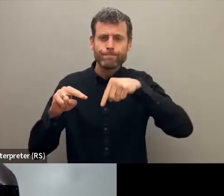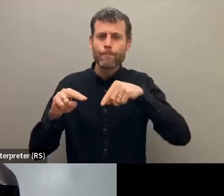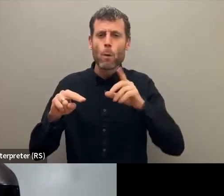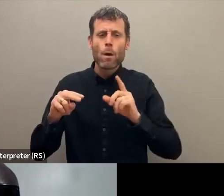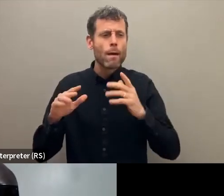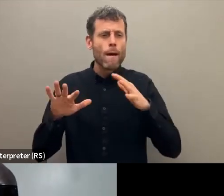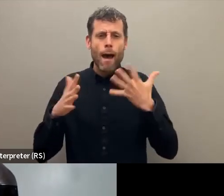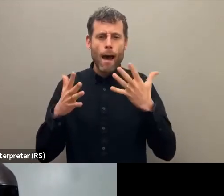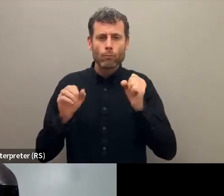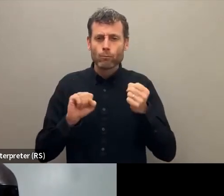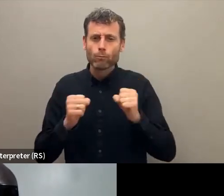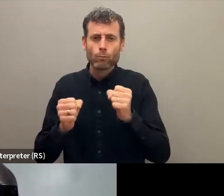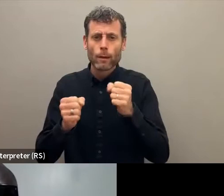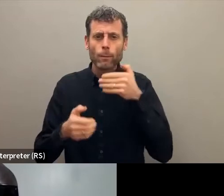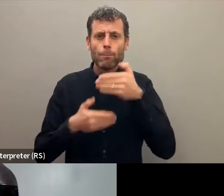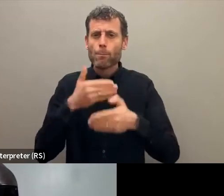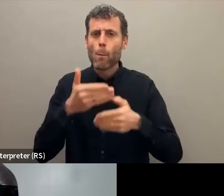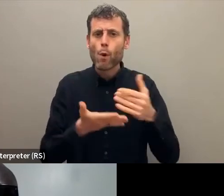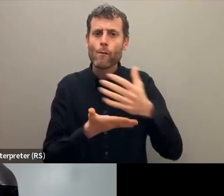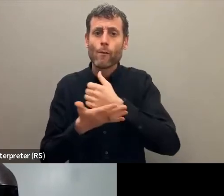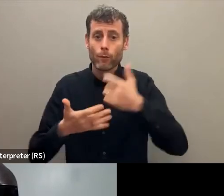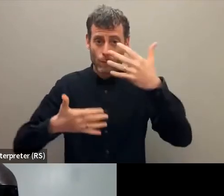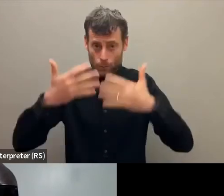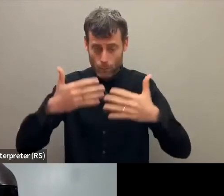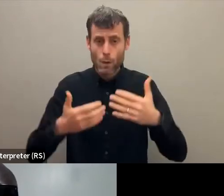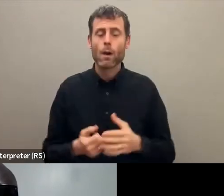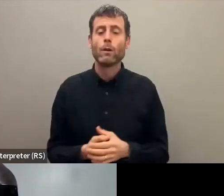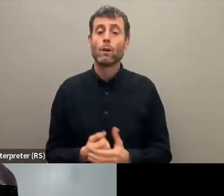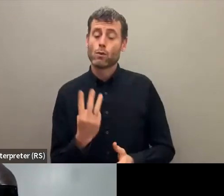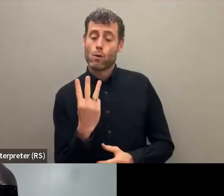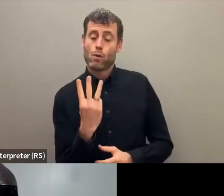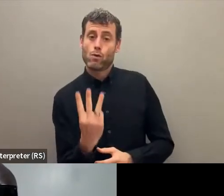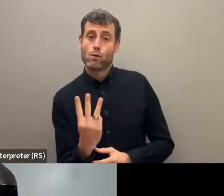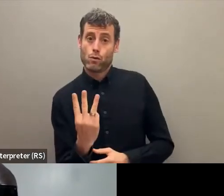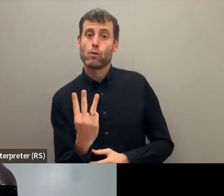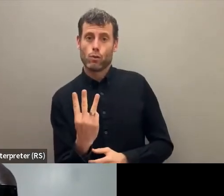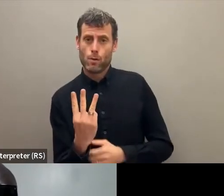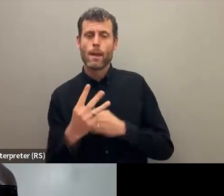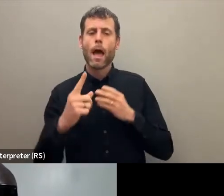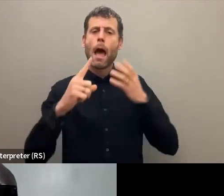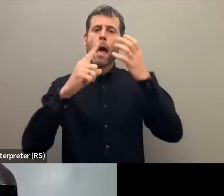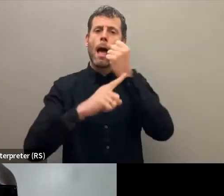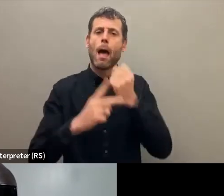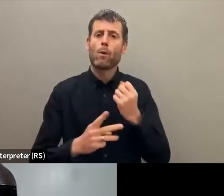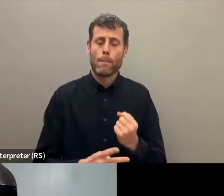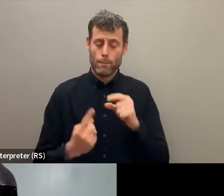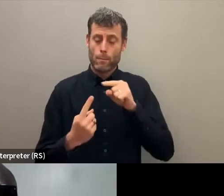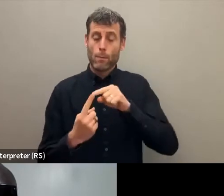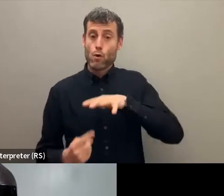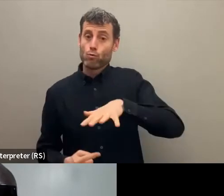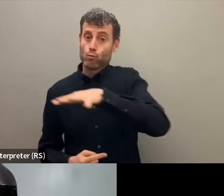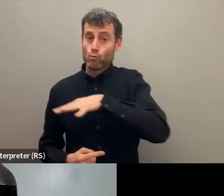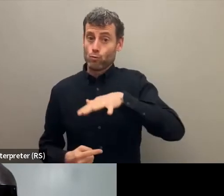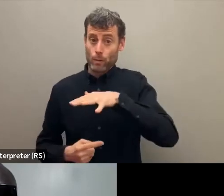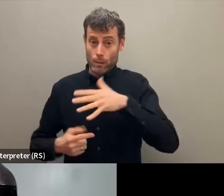Elizabeth Lockwood: As a consequence, the stakeholder group of persons with disabilities, the International disability alliance and CBS global disability inclusion.